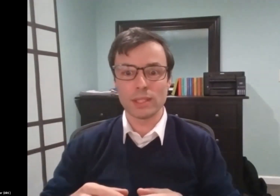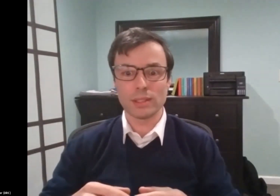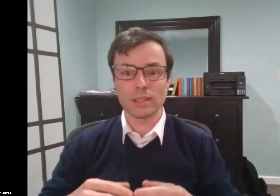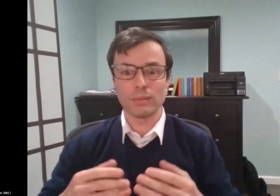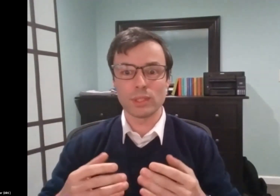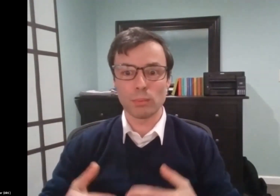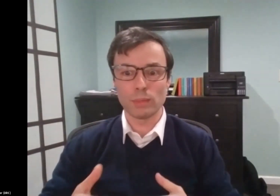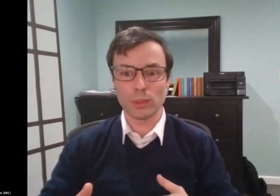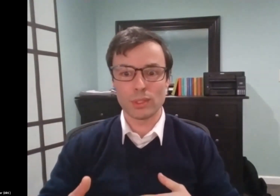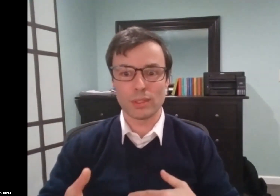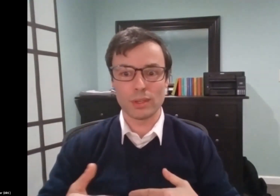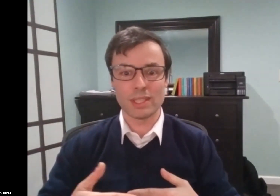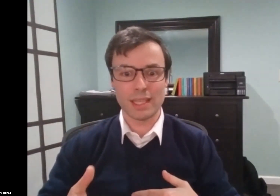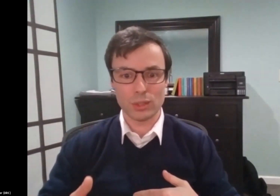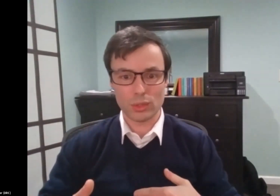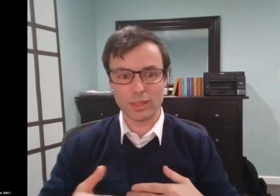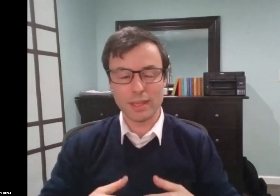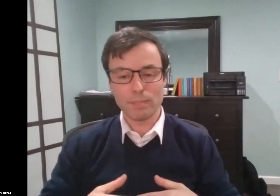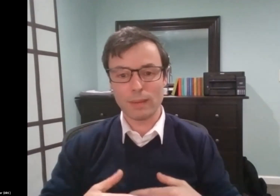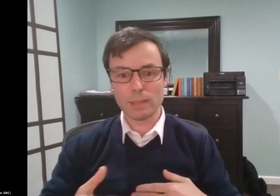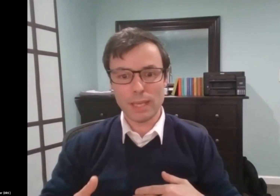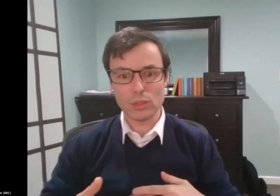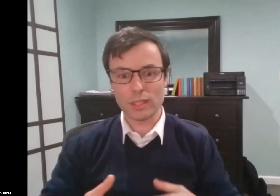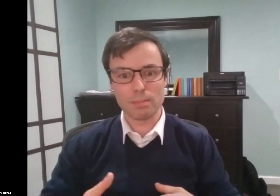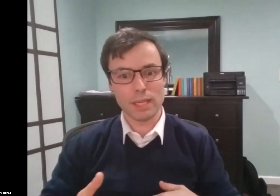play in the well-being and recovery of patients. And